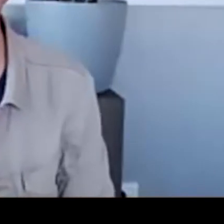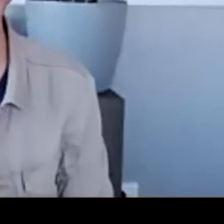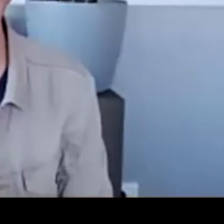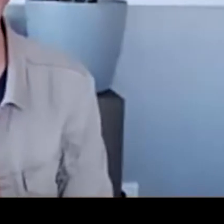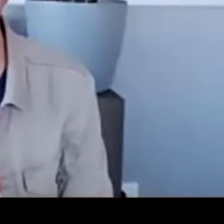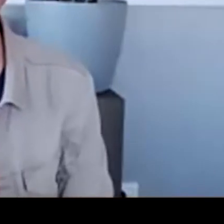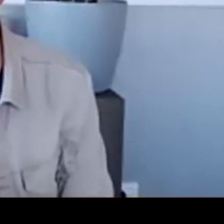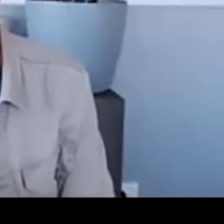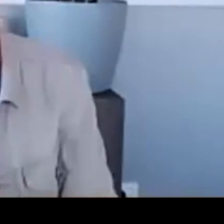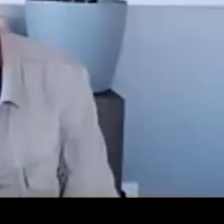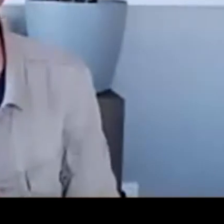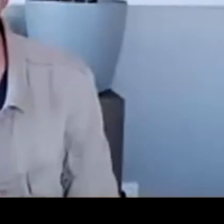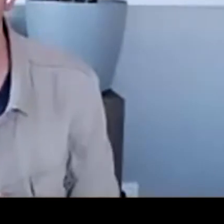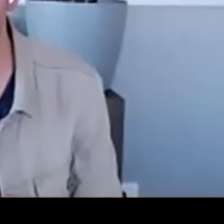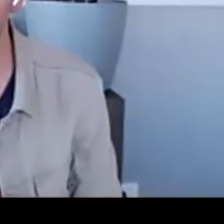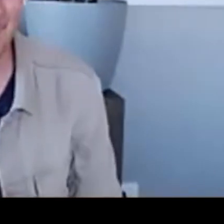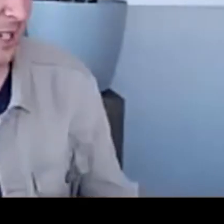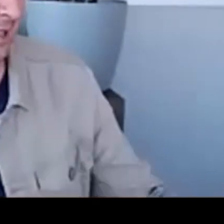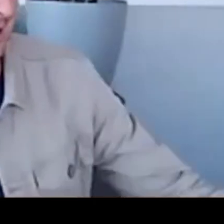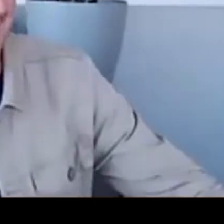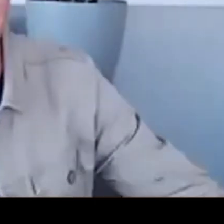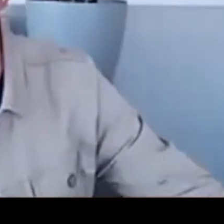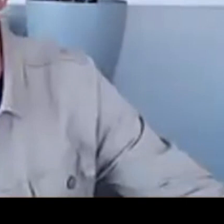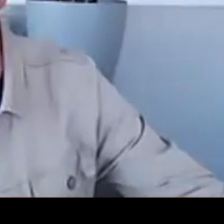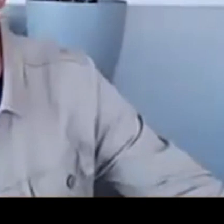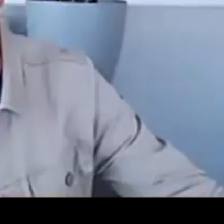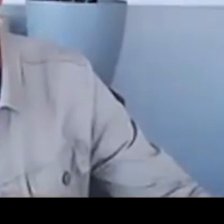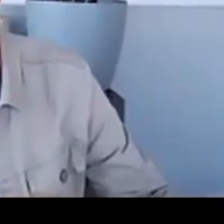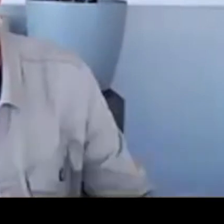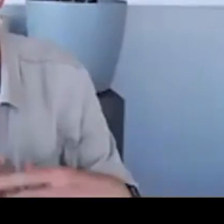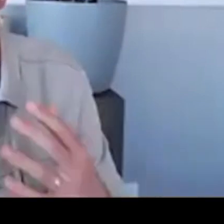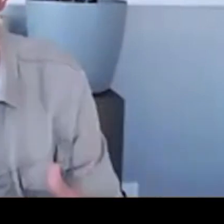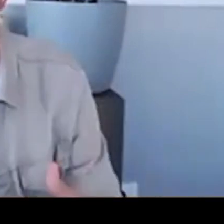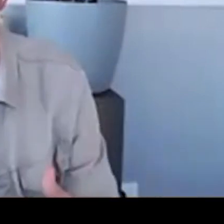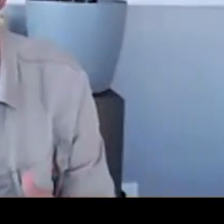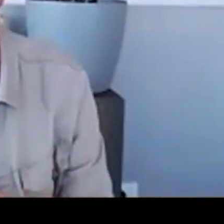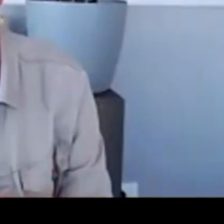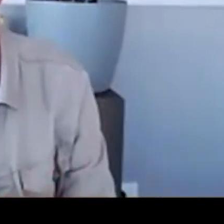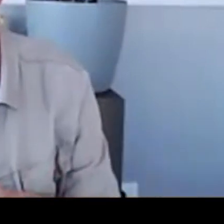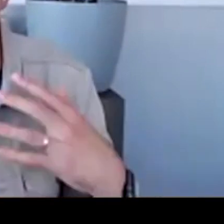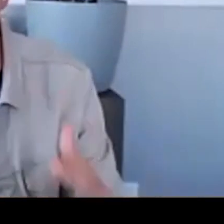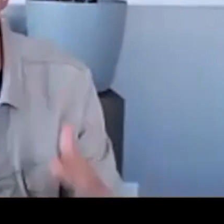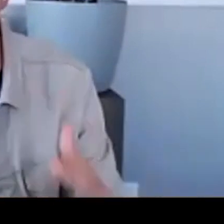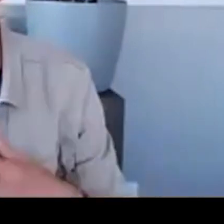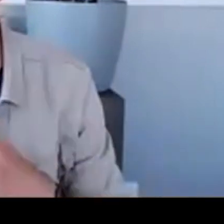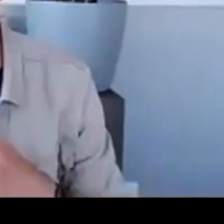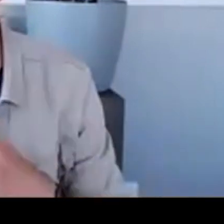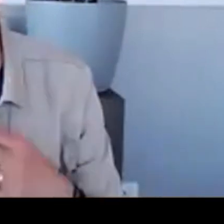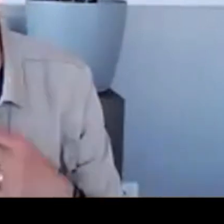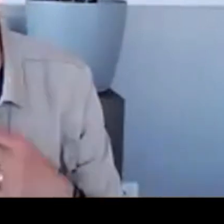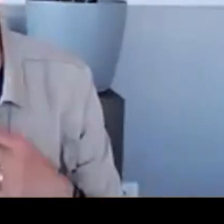16-week accelerator program. It happens once per year and and we give support through funding,